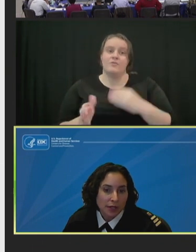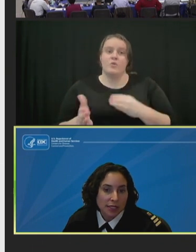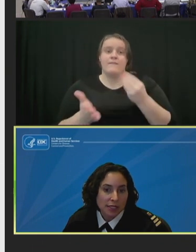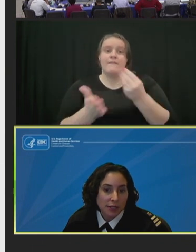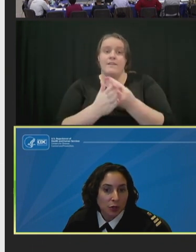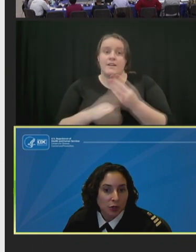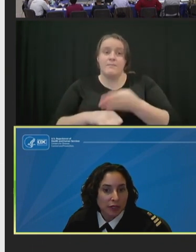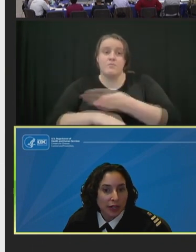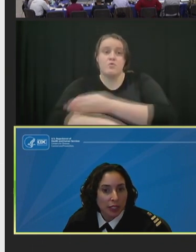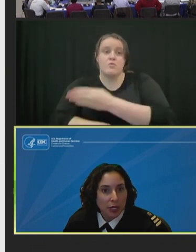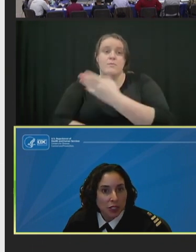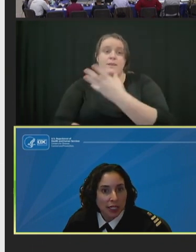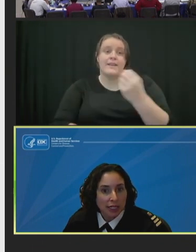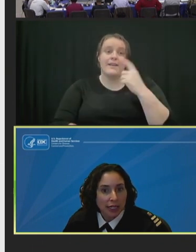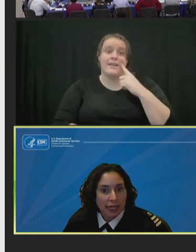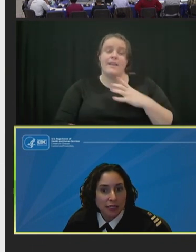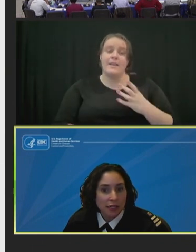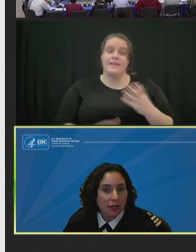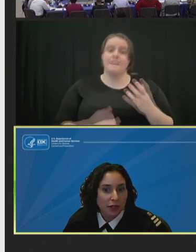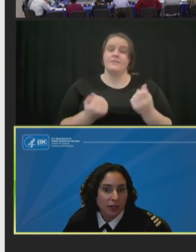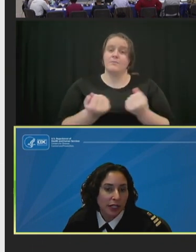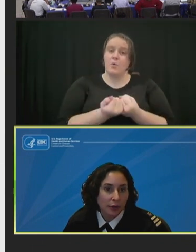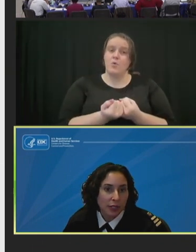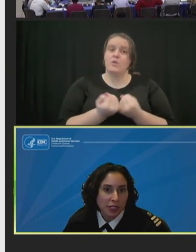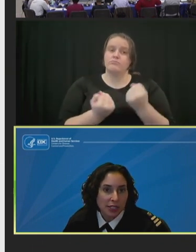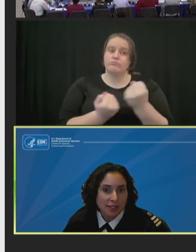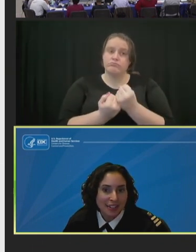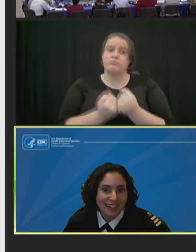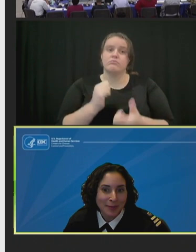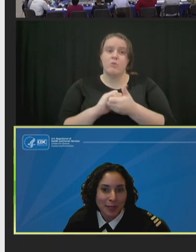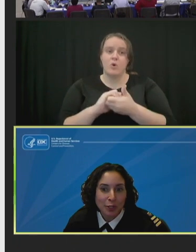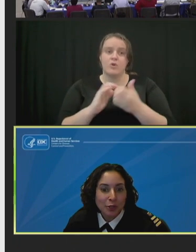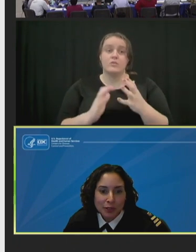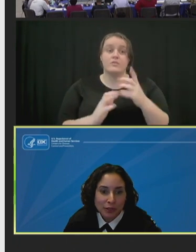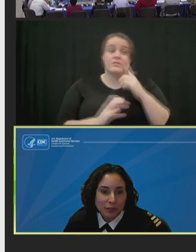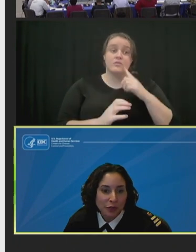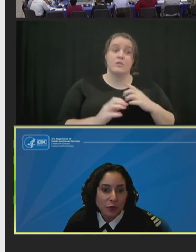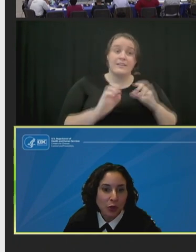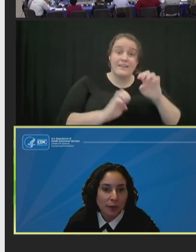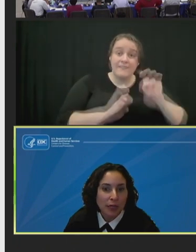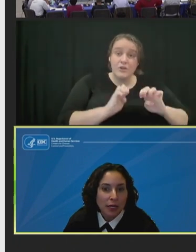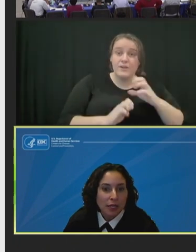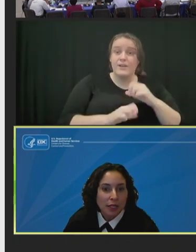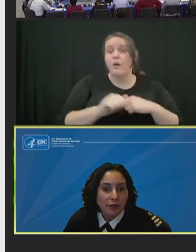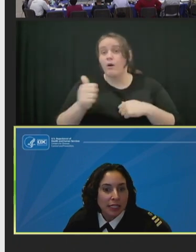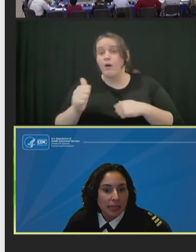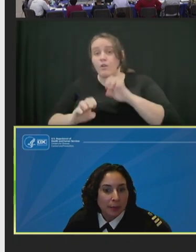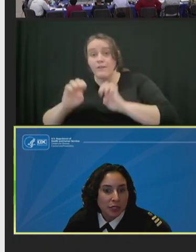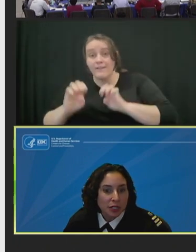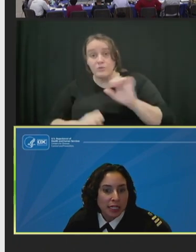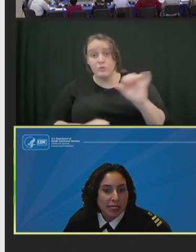this adult evaluation and other evaluations are critical to inform the funding opportunities